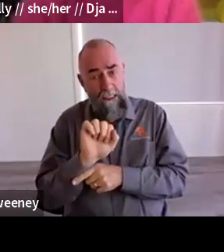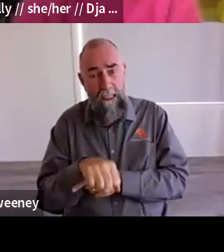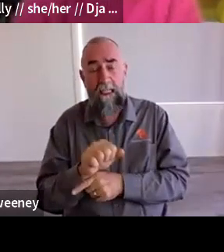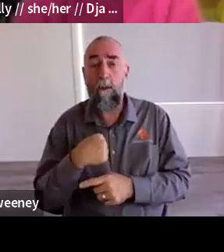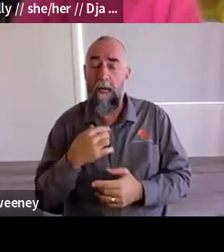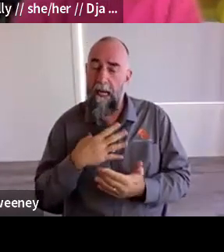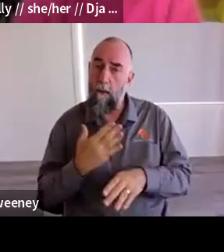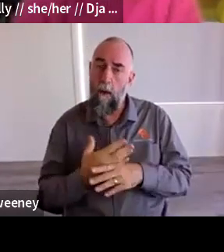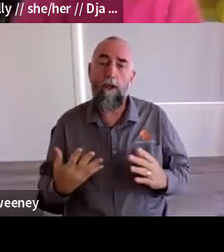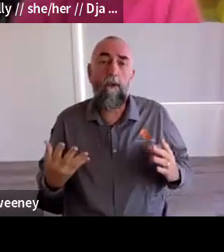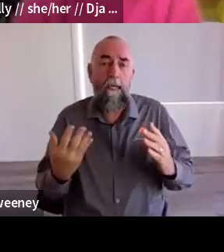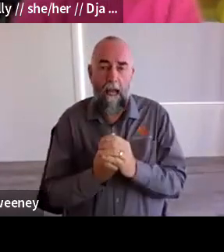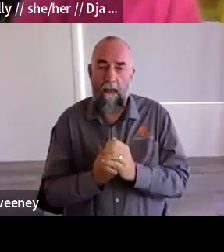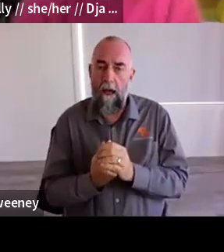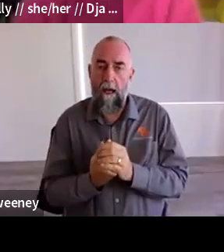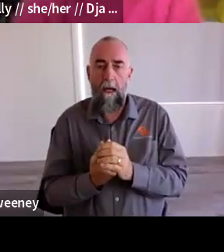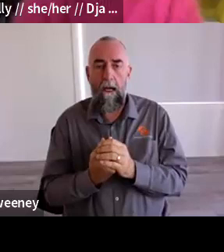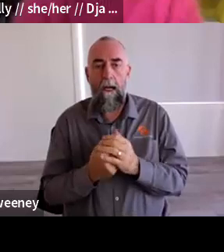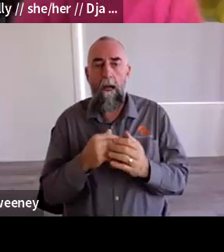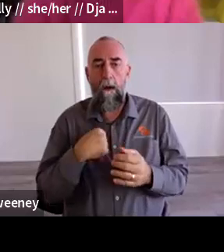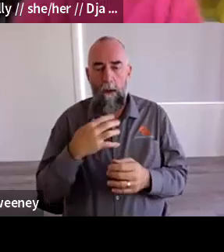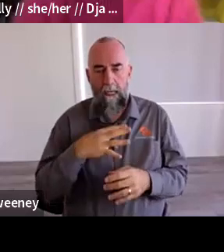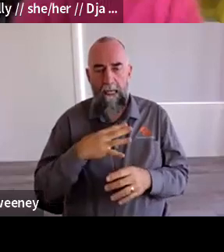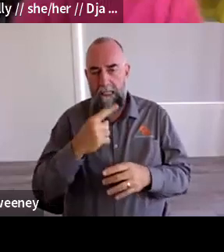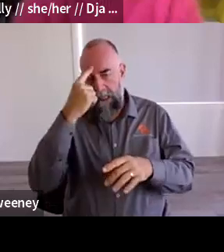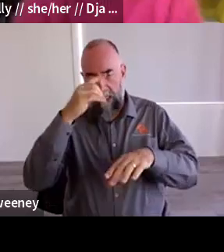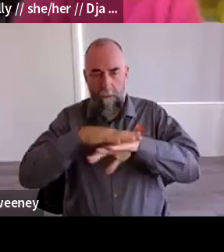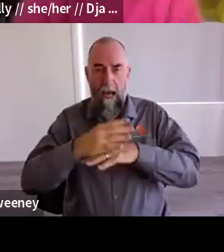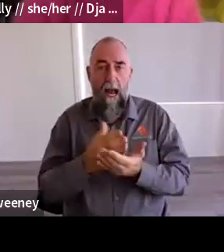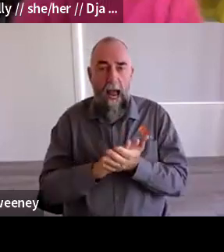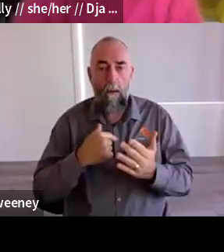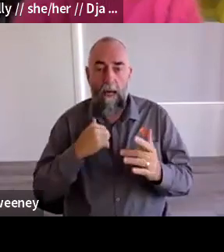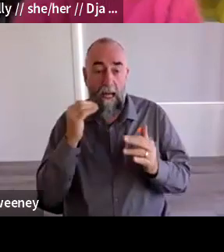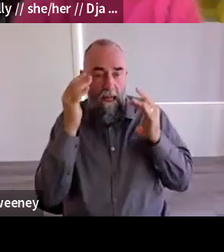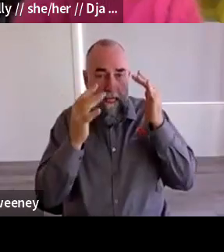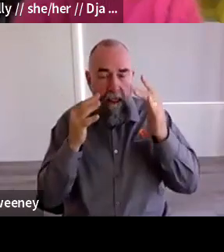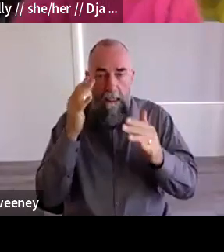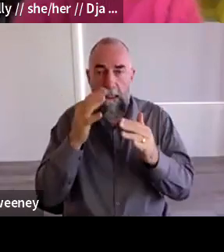Nations people have been telling us for a very long time about these issues. I